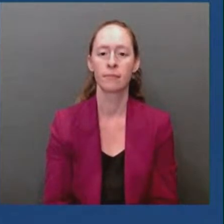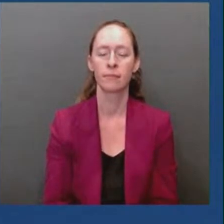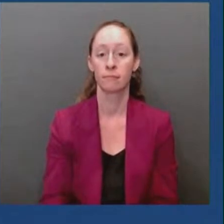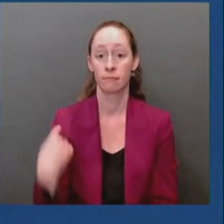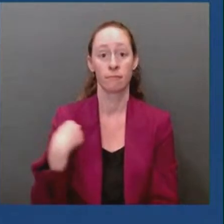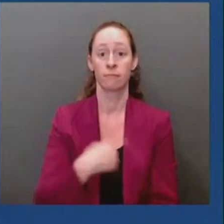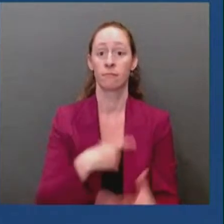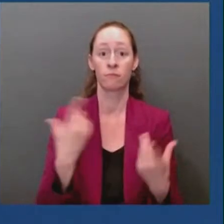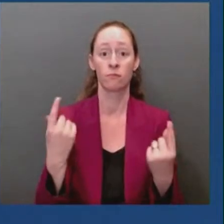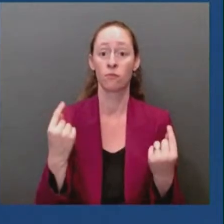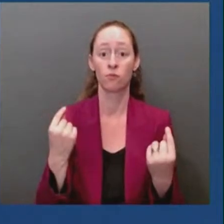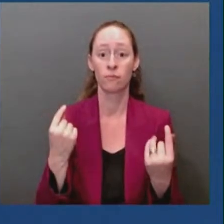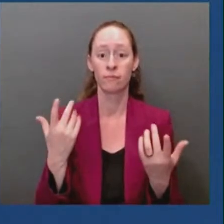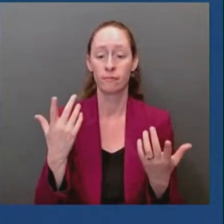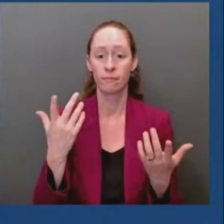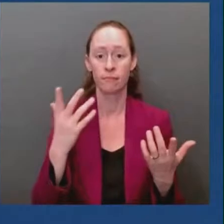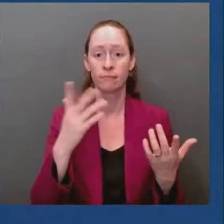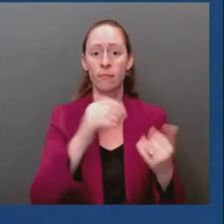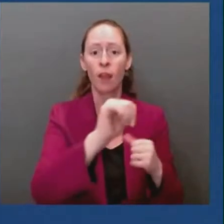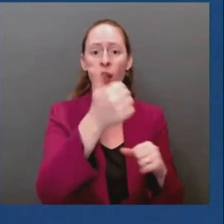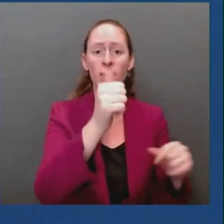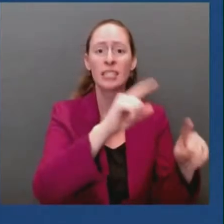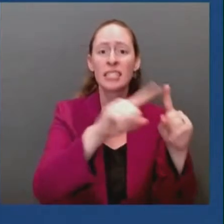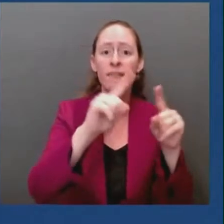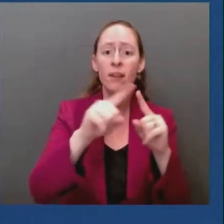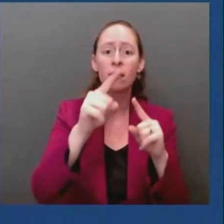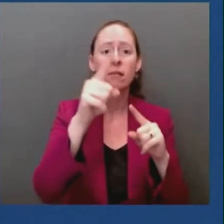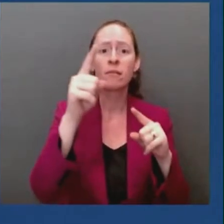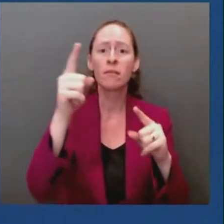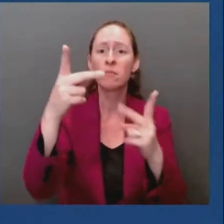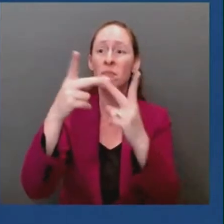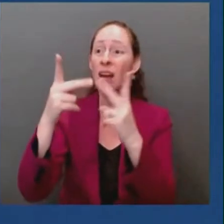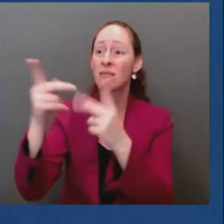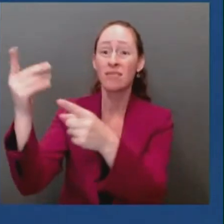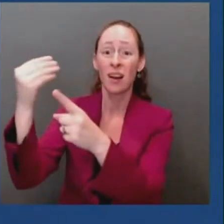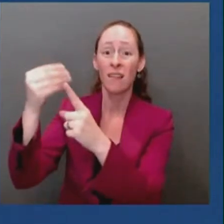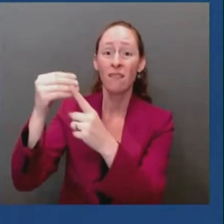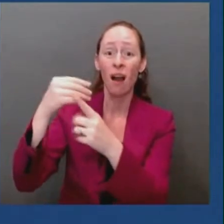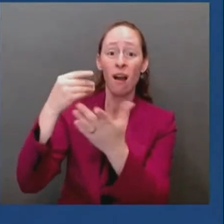AND WE PLANNED ON HAVING AN